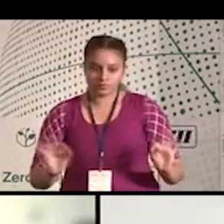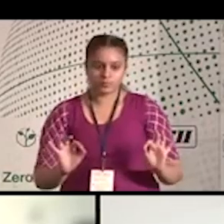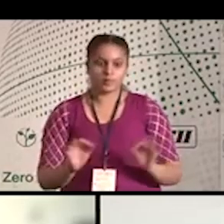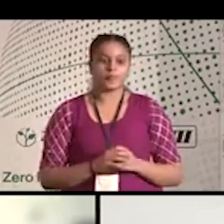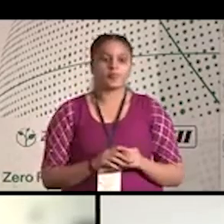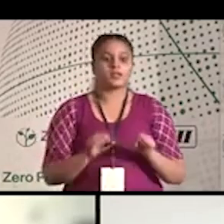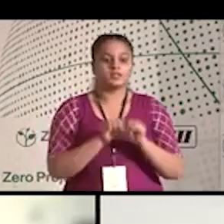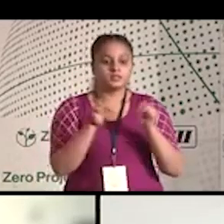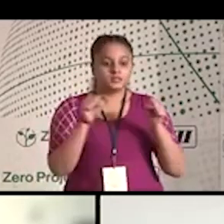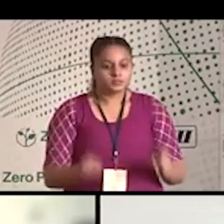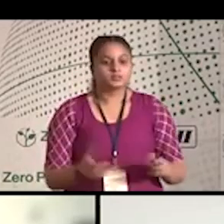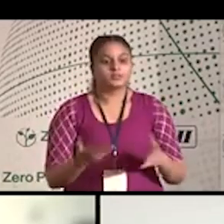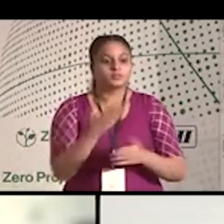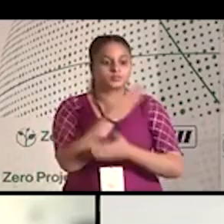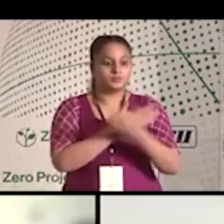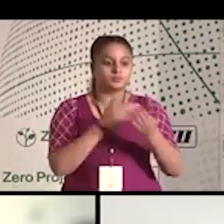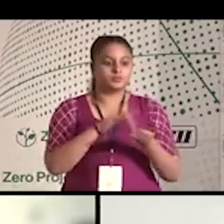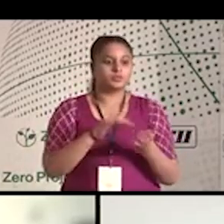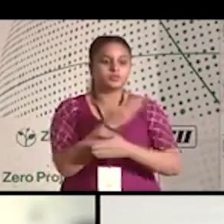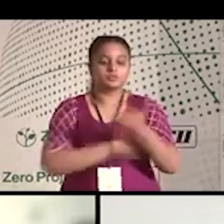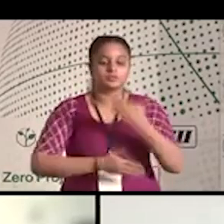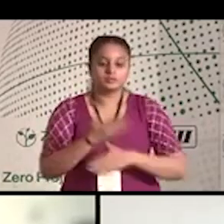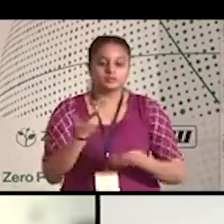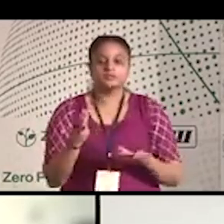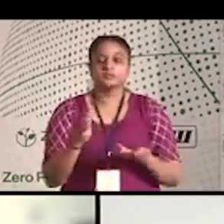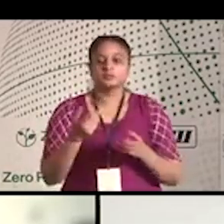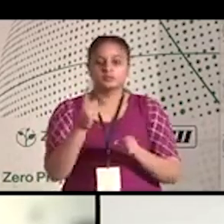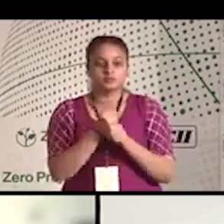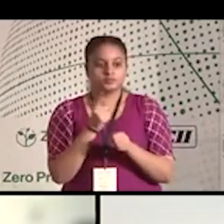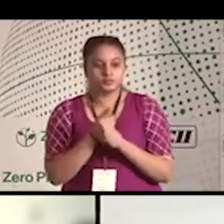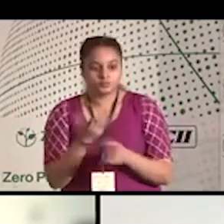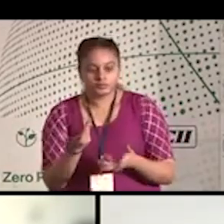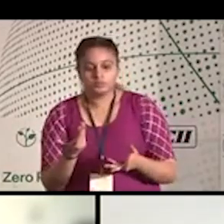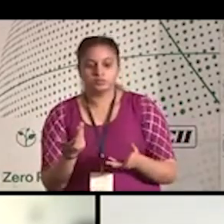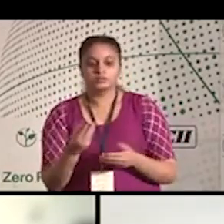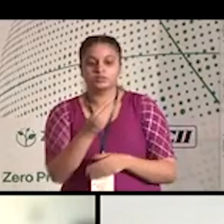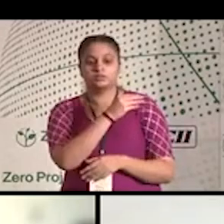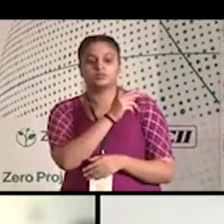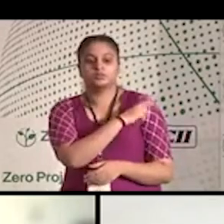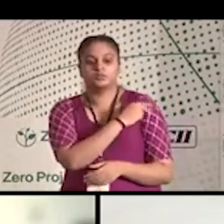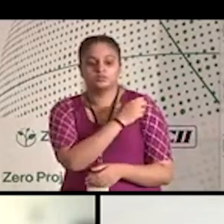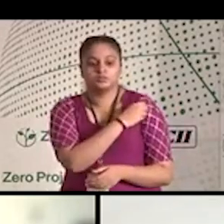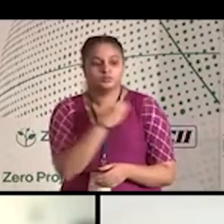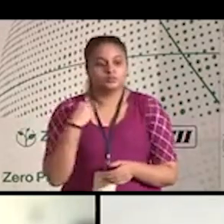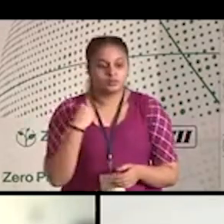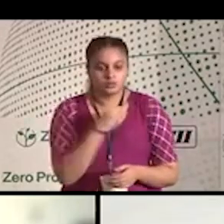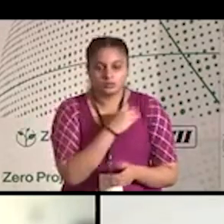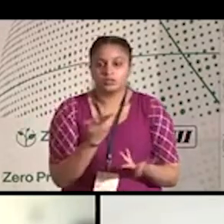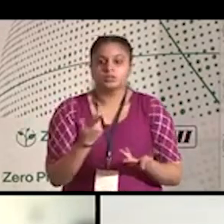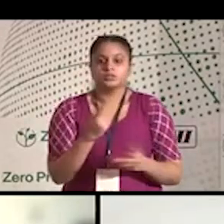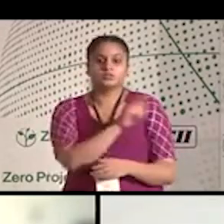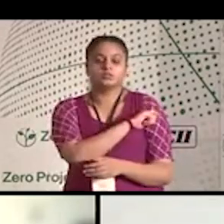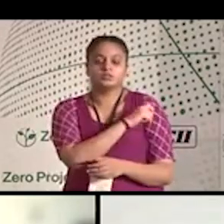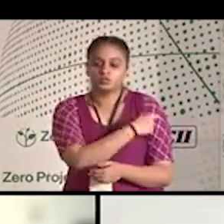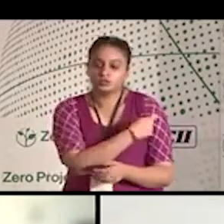where disabled people become teachers, become doctors become lawyers and help break down those systems.